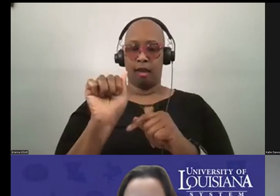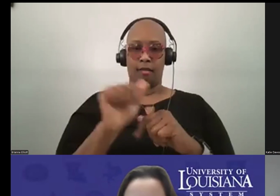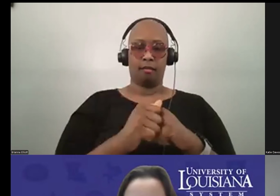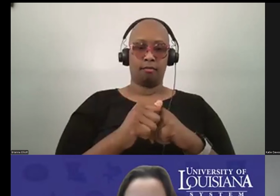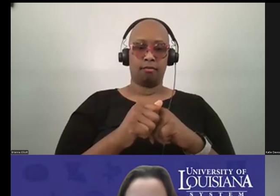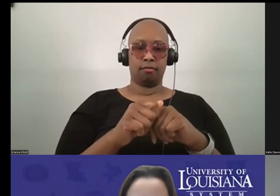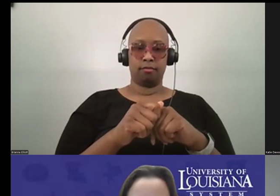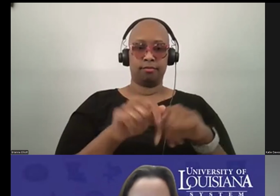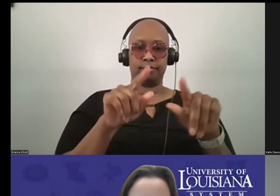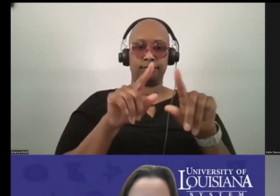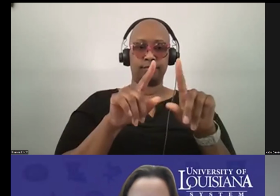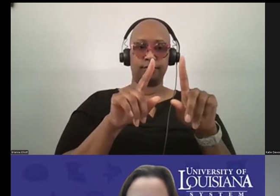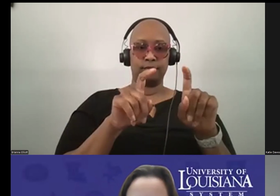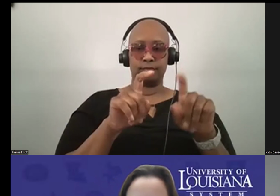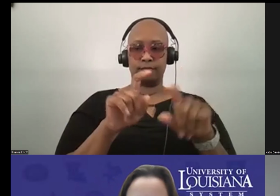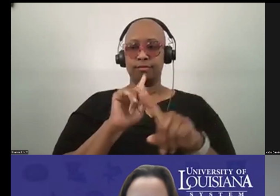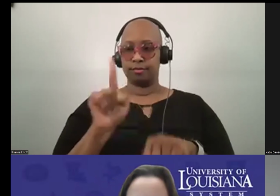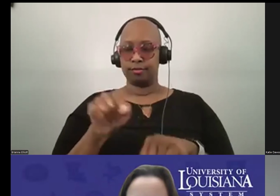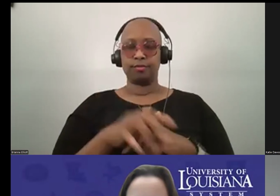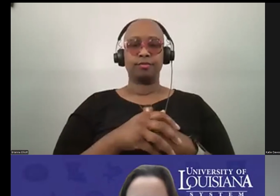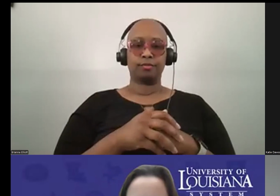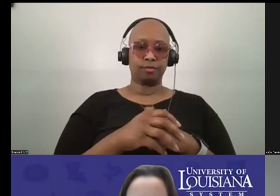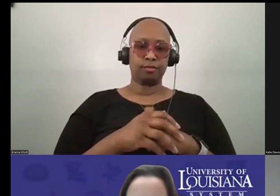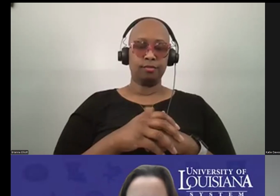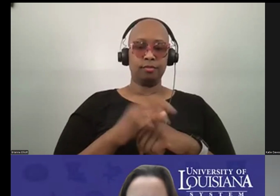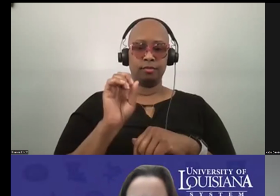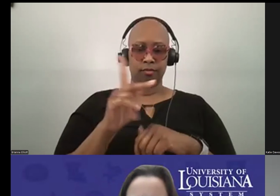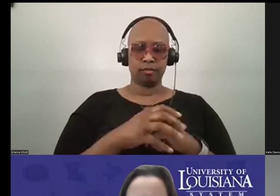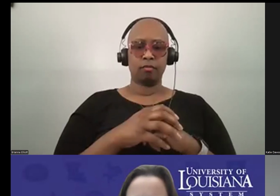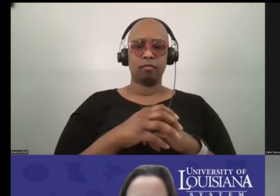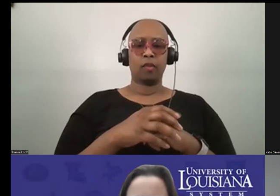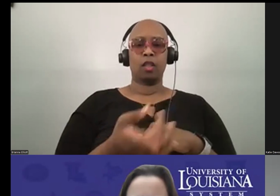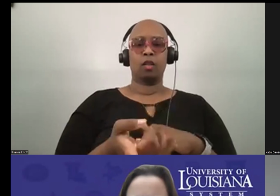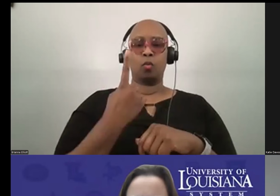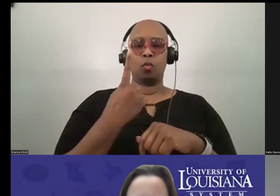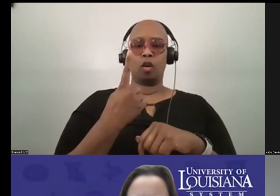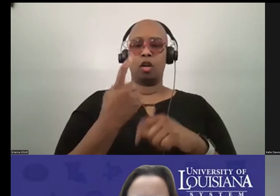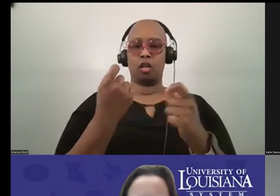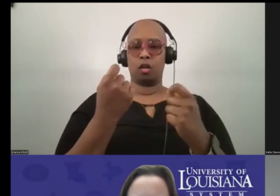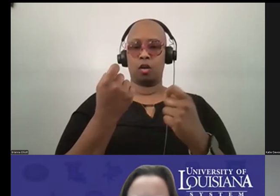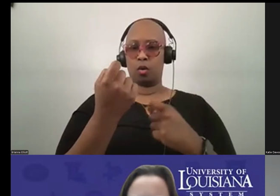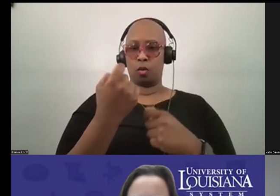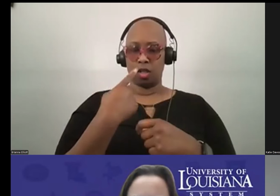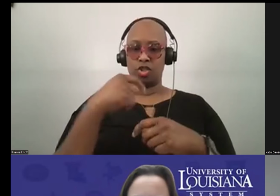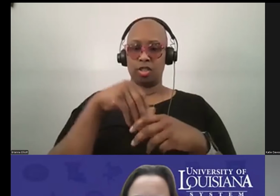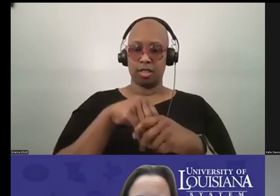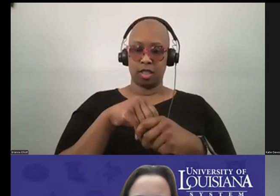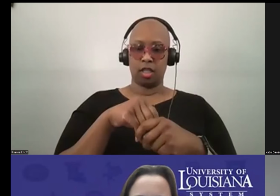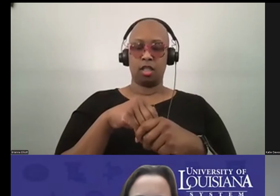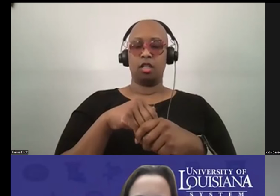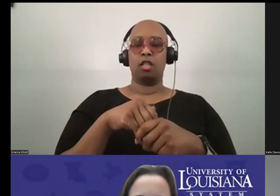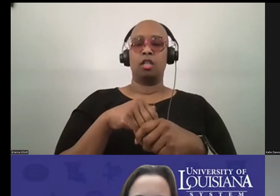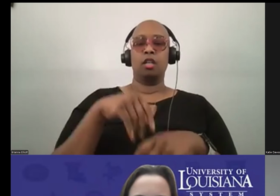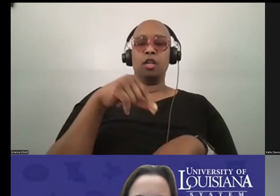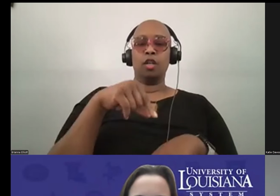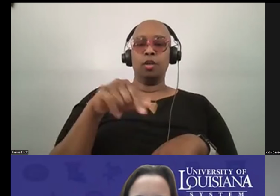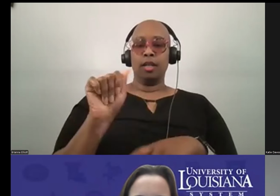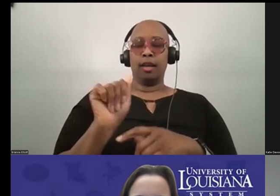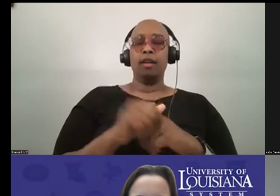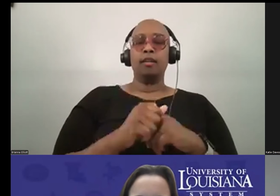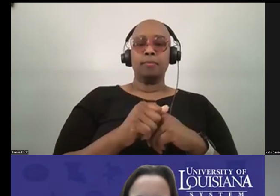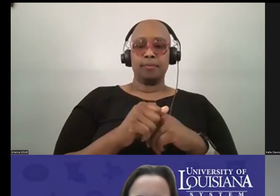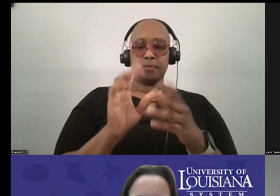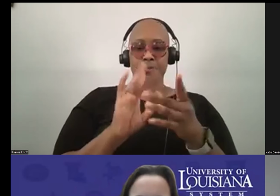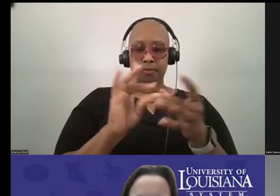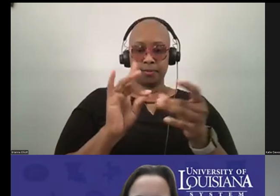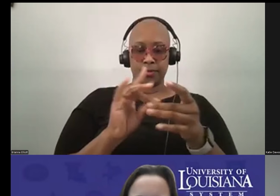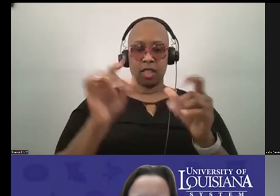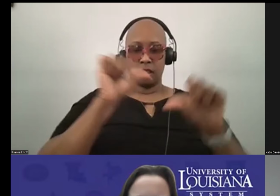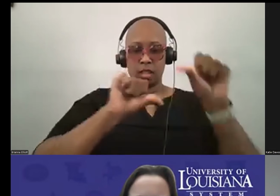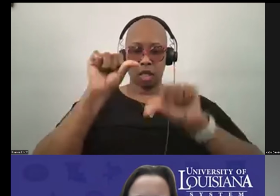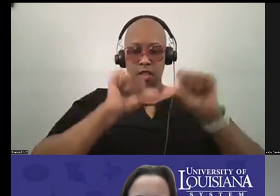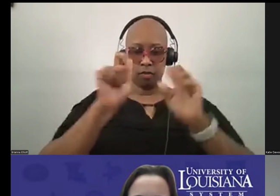Okay. So I see one question in the Q&A um that says in scientific writing faculty often have